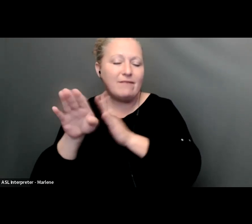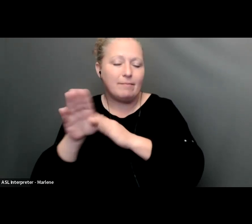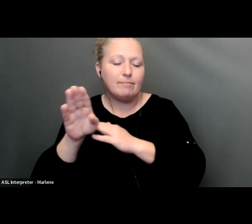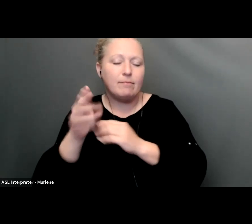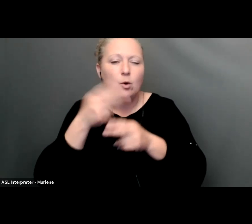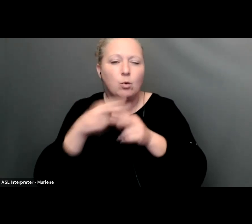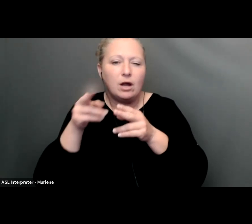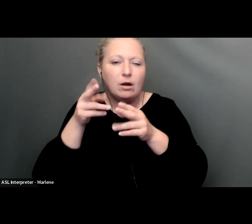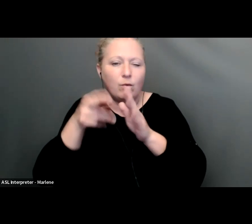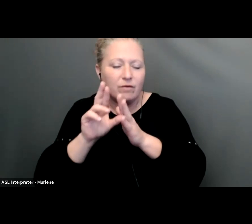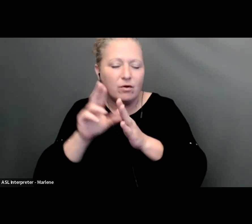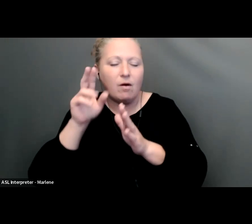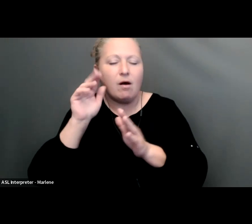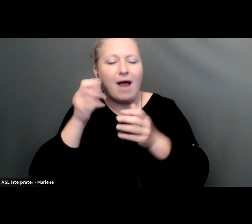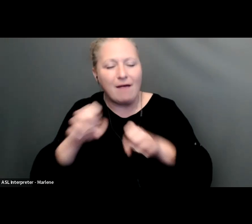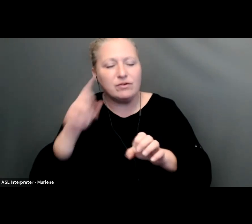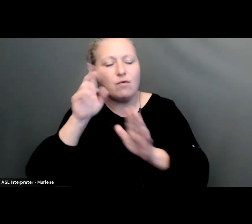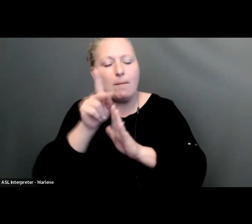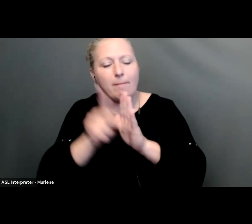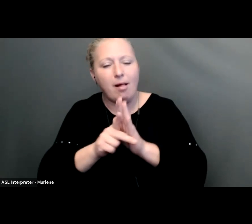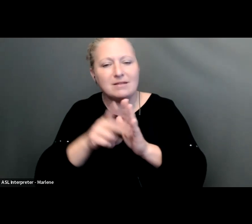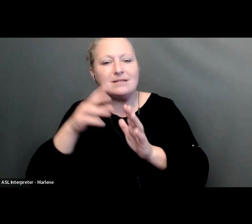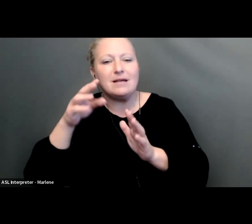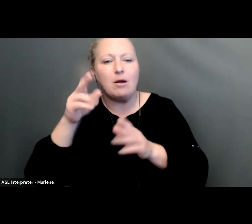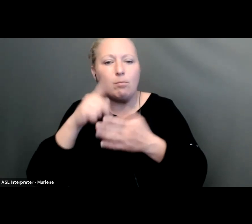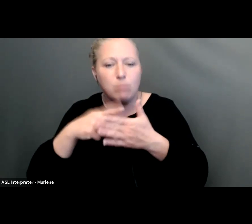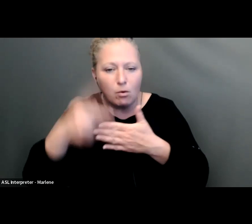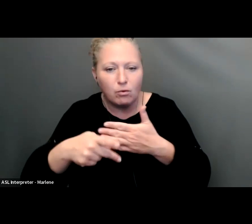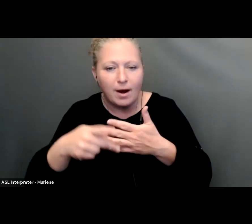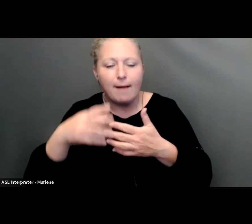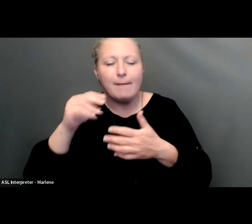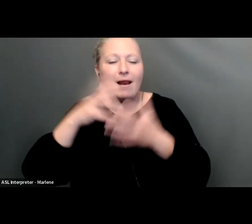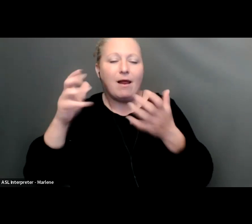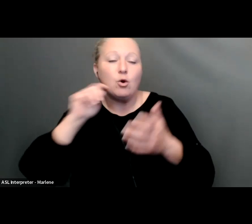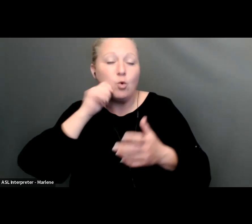efforts on the policy front programmatic front and a couple of cool things we have in the pipeline.